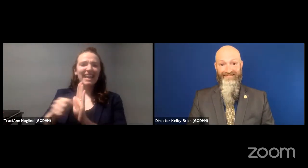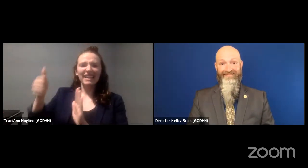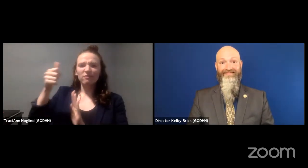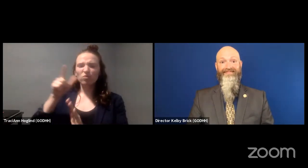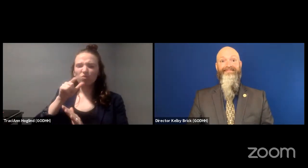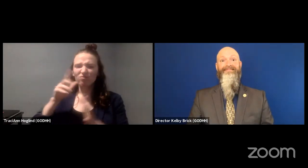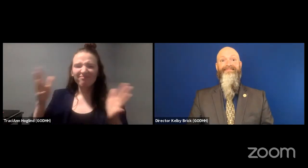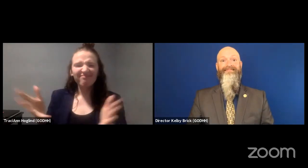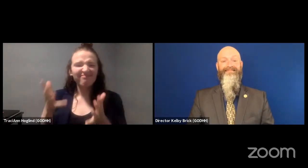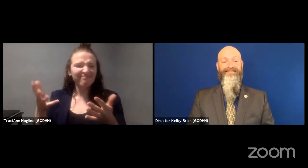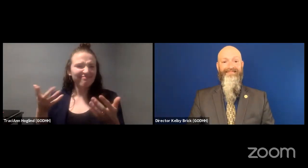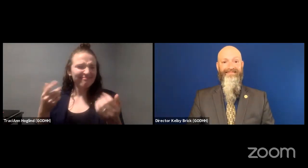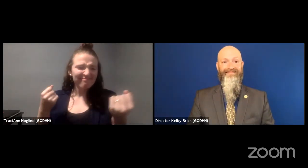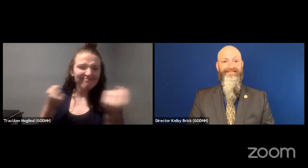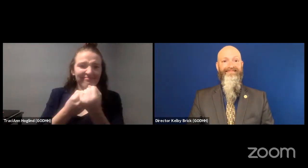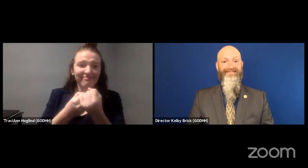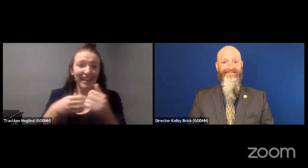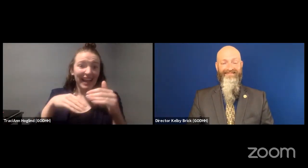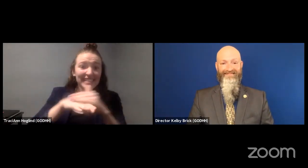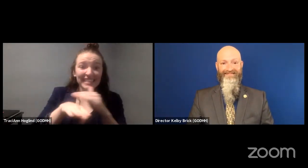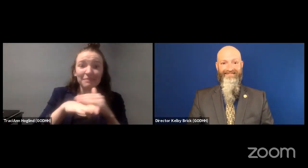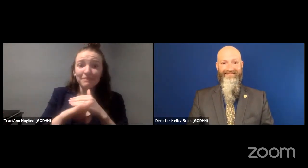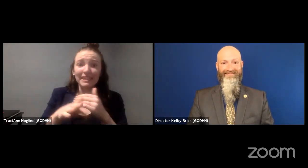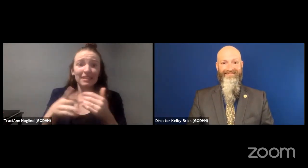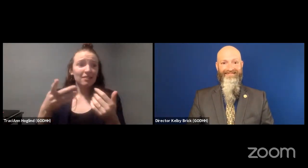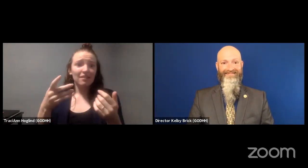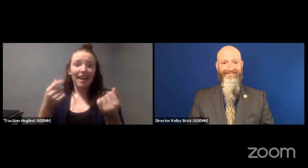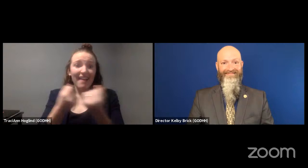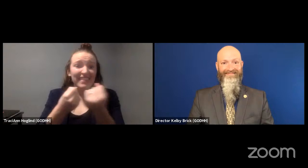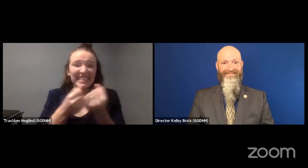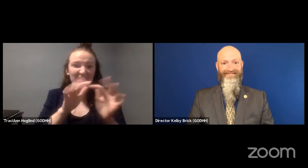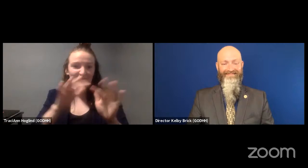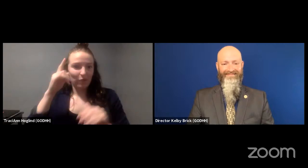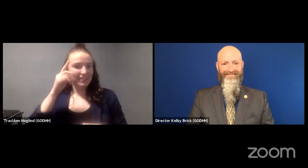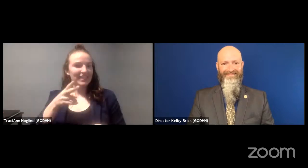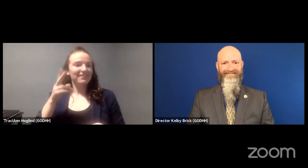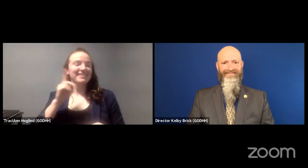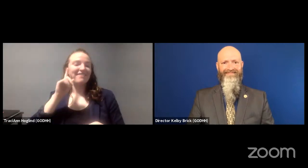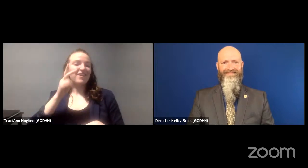official award. We traditionally have given this award to a state representative or state